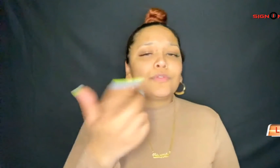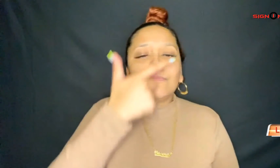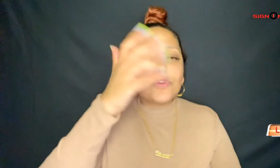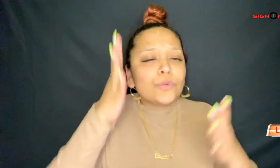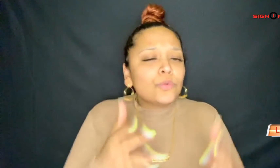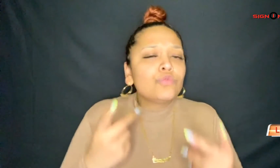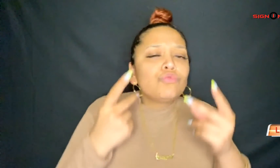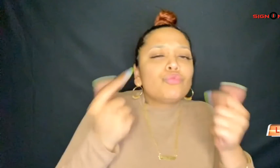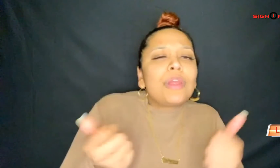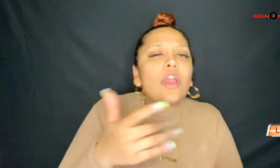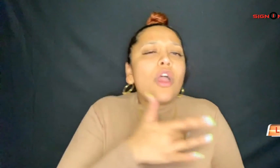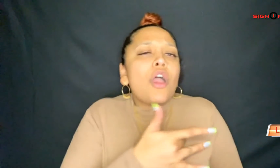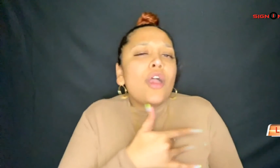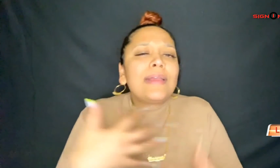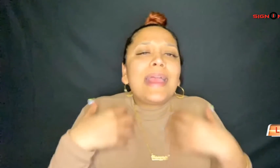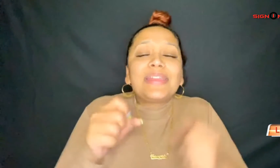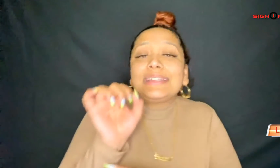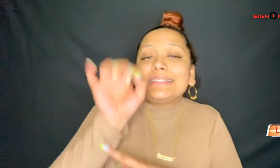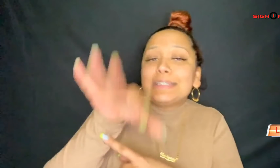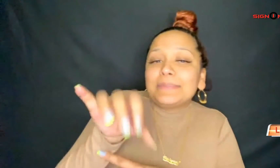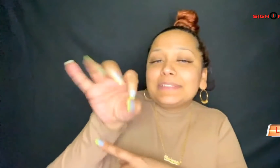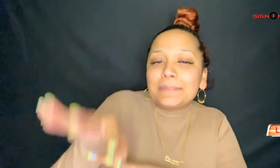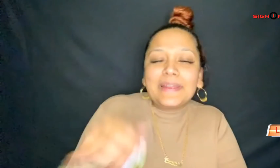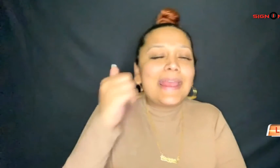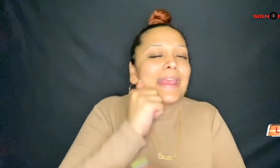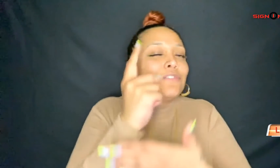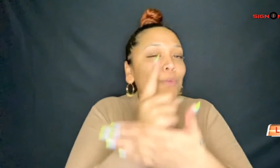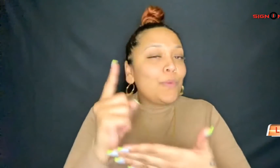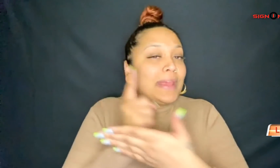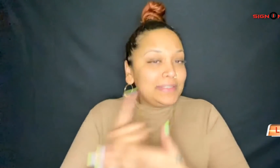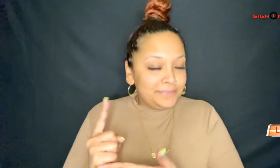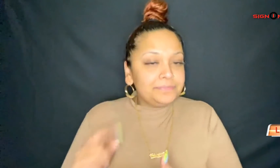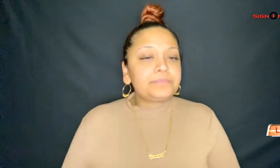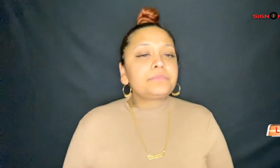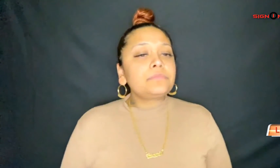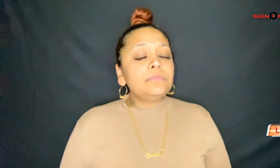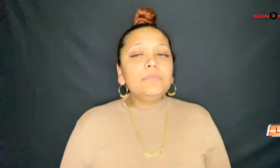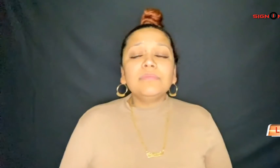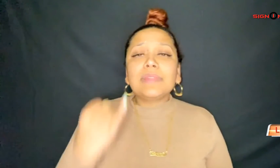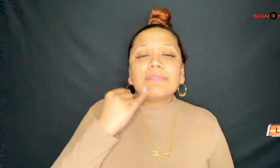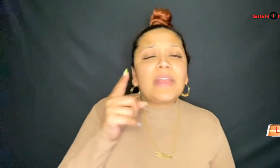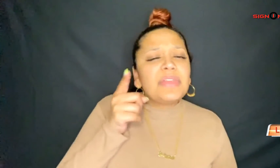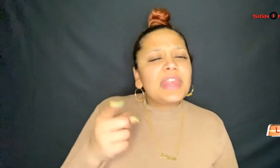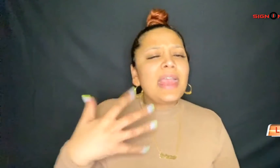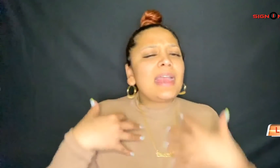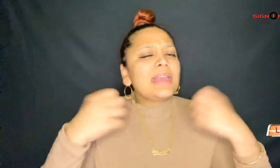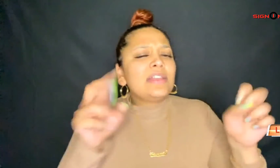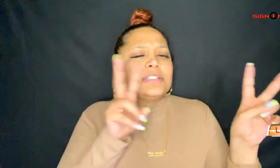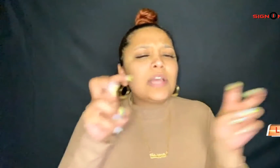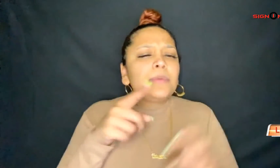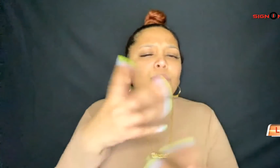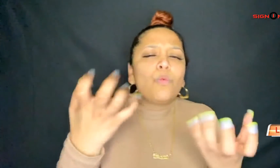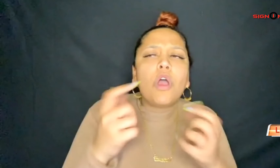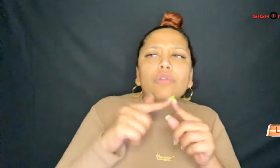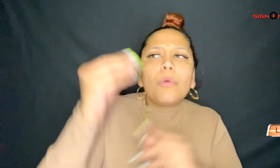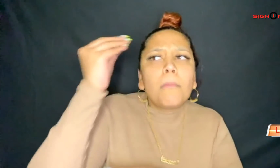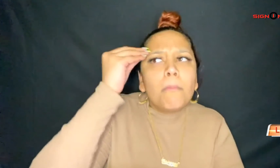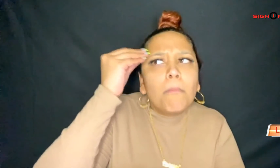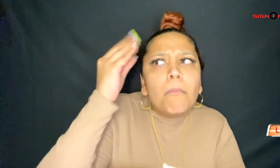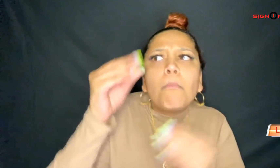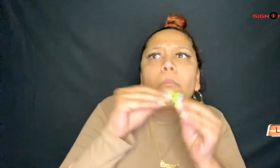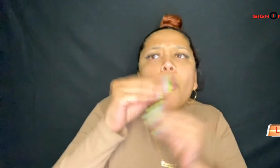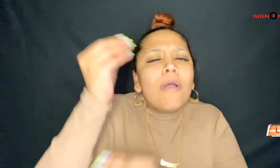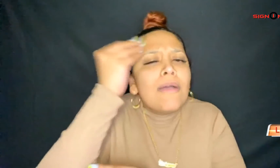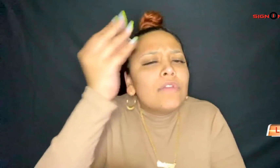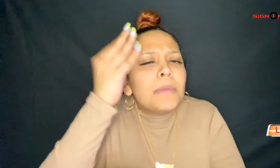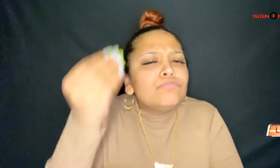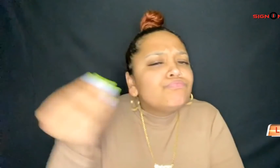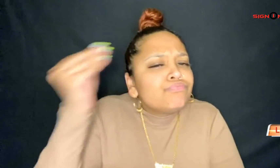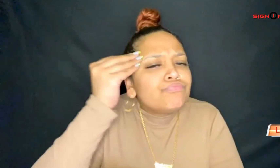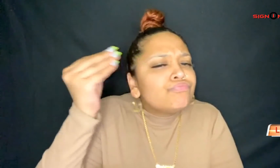Heart Association to offer our Sign1News viewers quick heart healthy tips every week if there